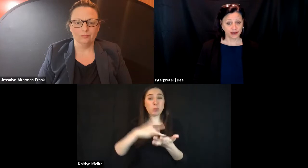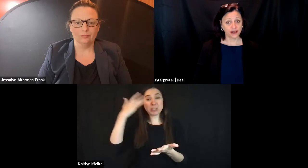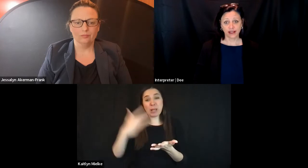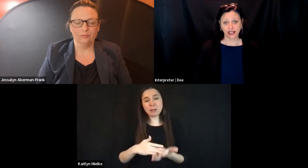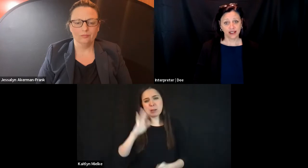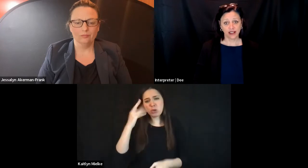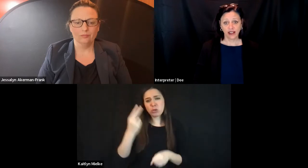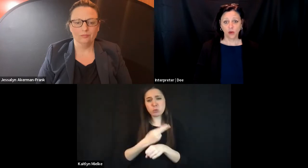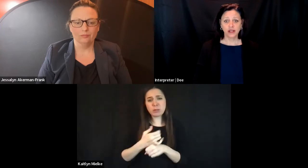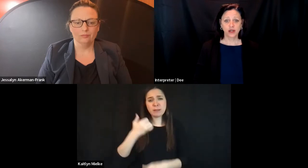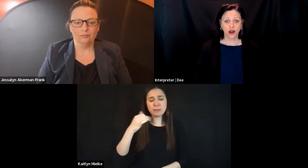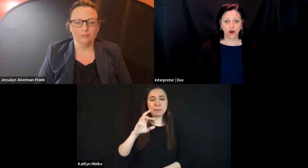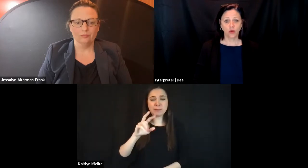For work, I work remotely most of the time, so I use email which is my primary mode of communication because